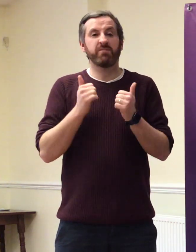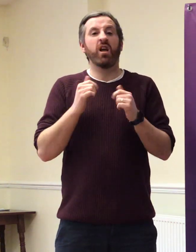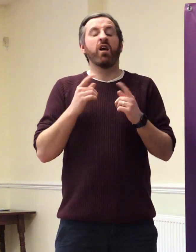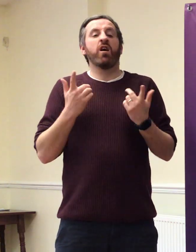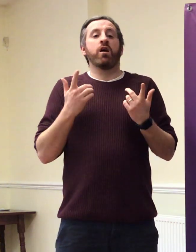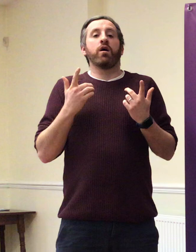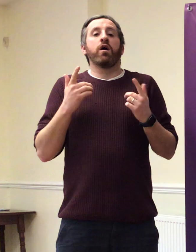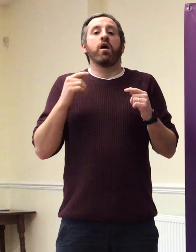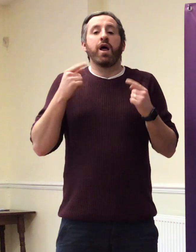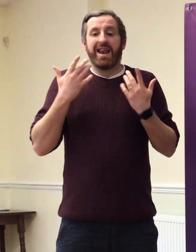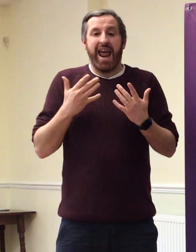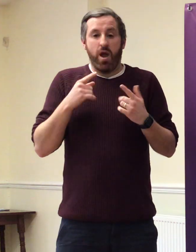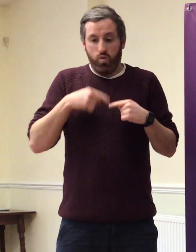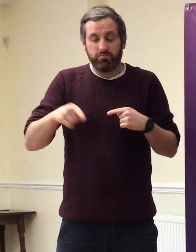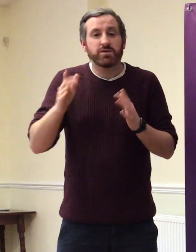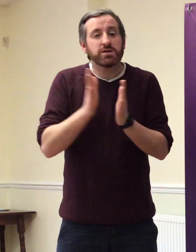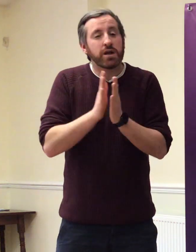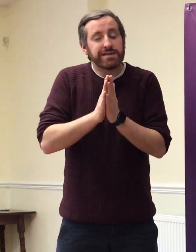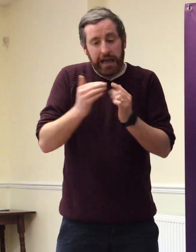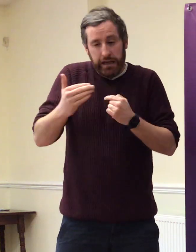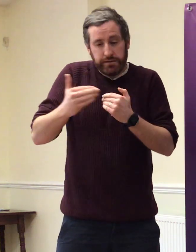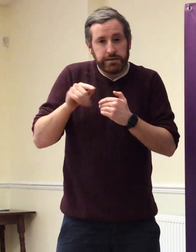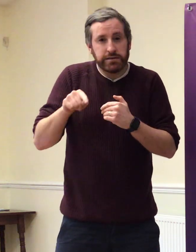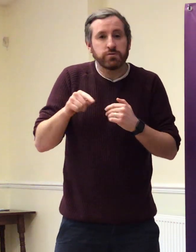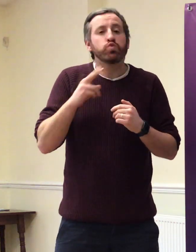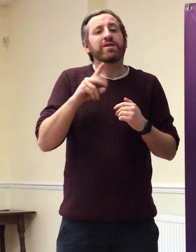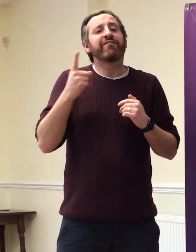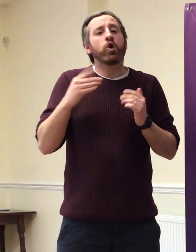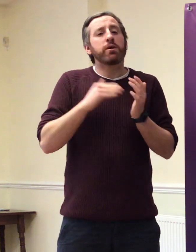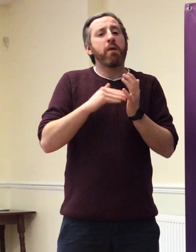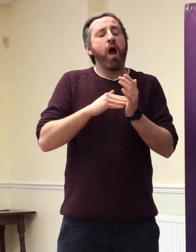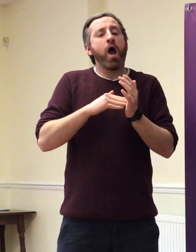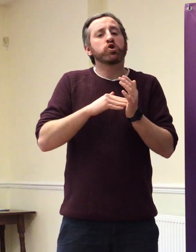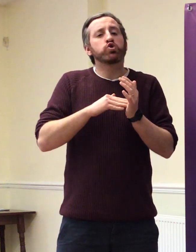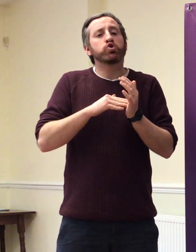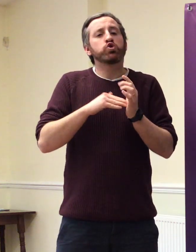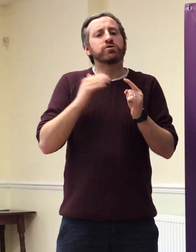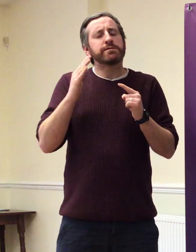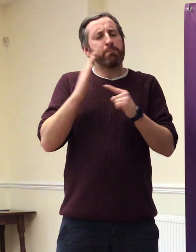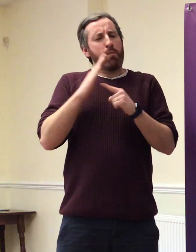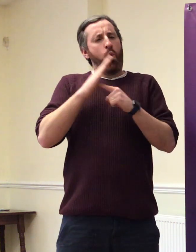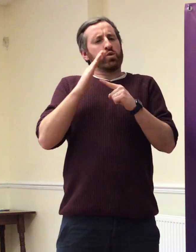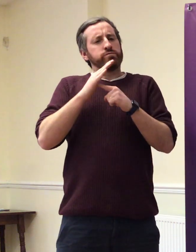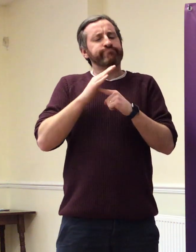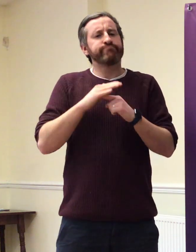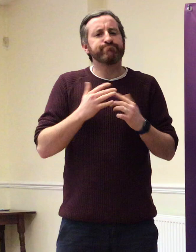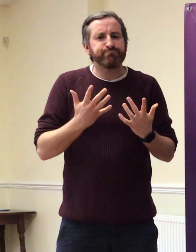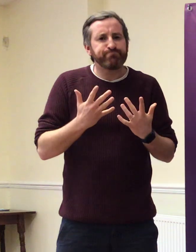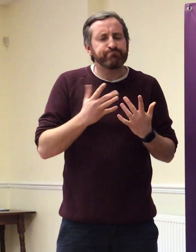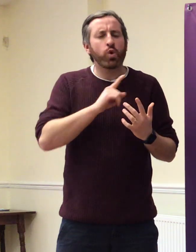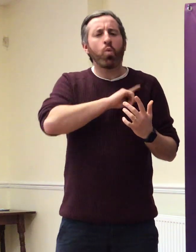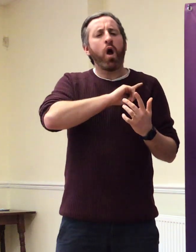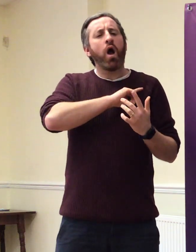With Sunday 21st March nearly here, I wanted to mention why it is such an important day.